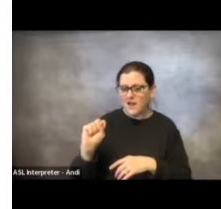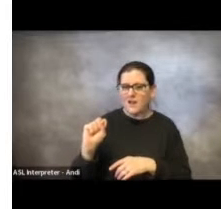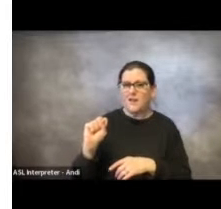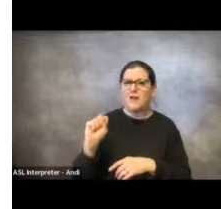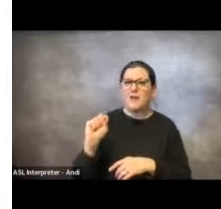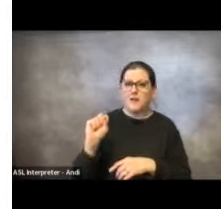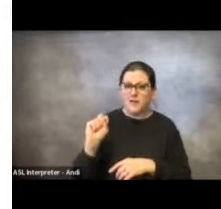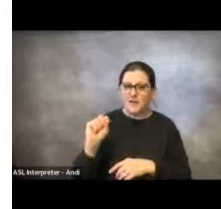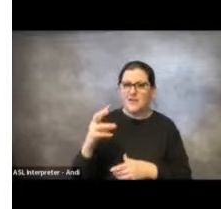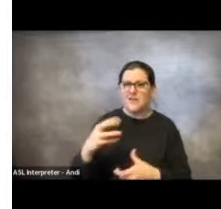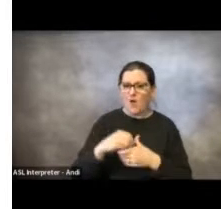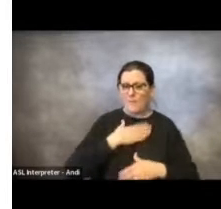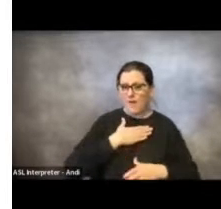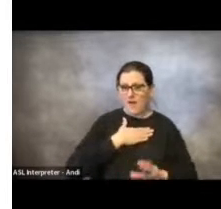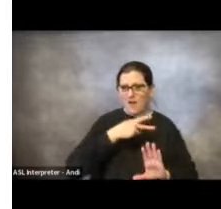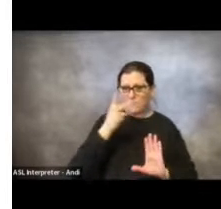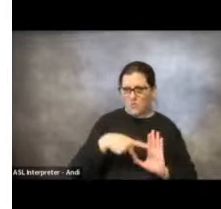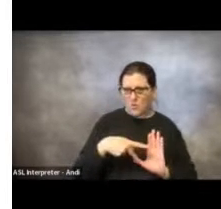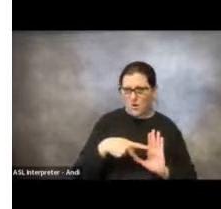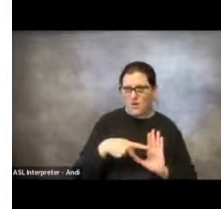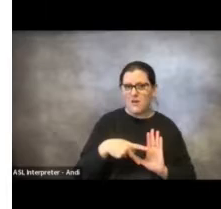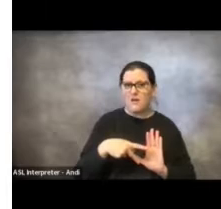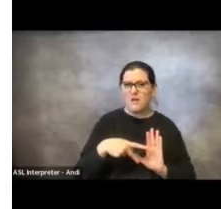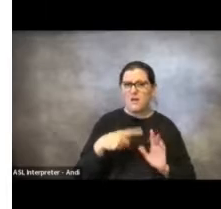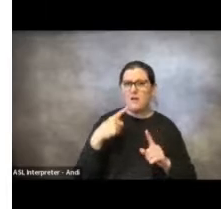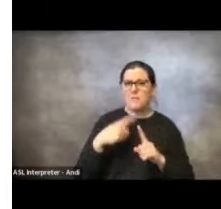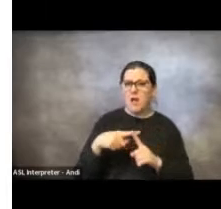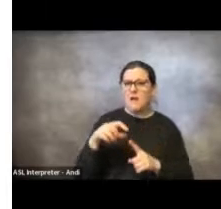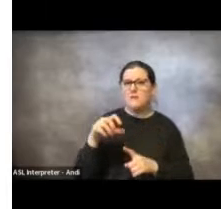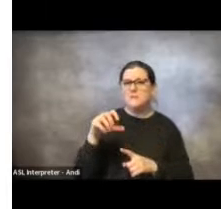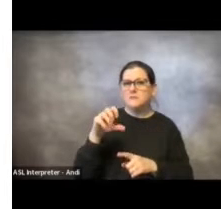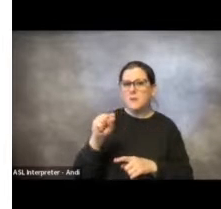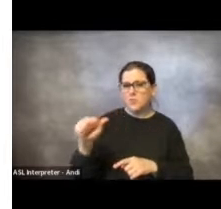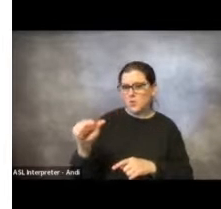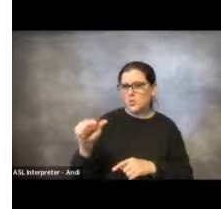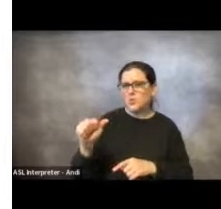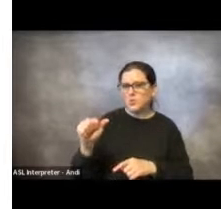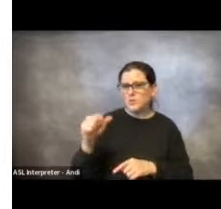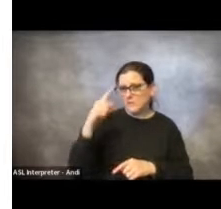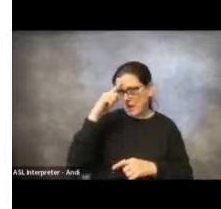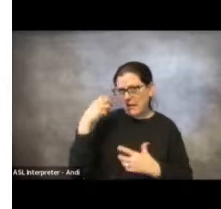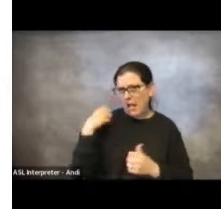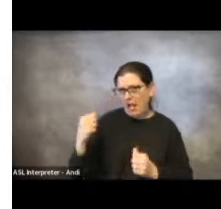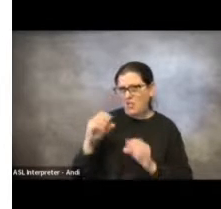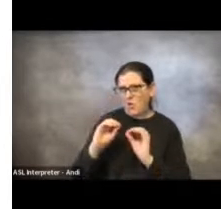involve my program and our substance use offices substance use and mental health. Our Utah